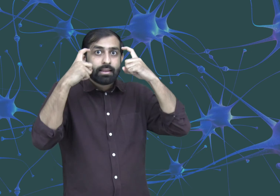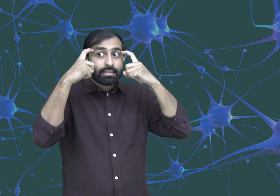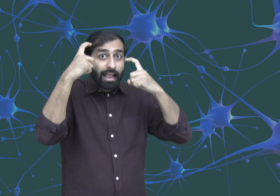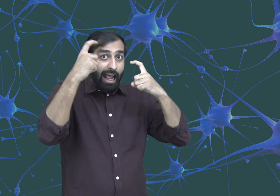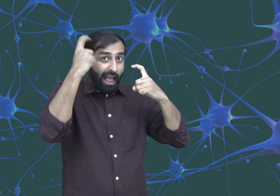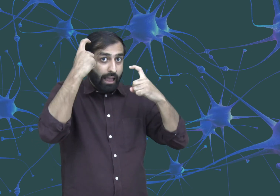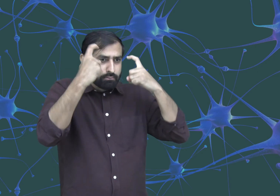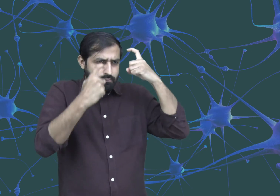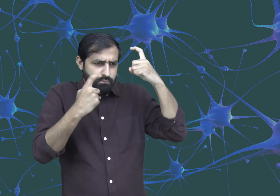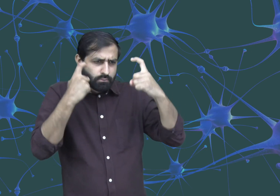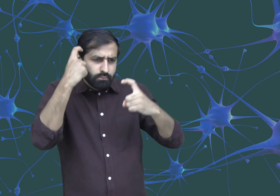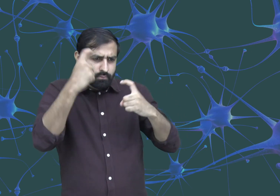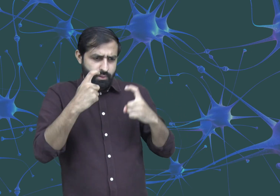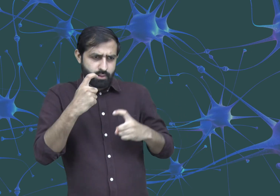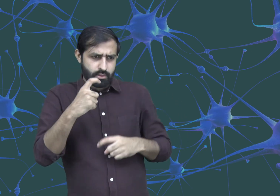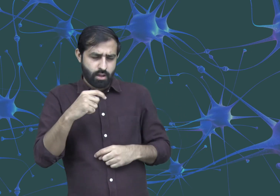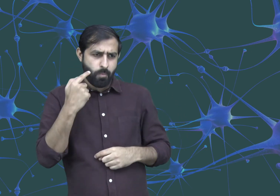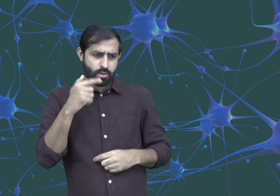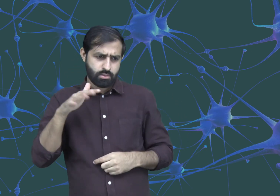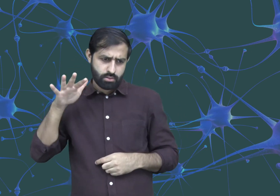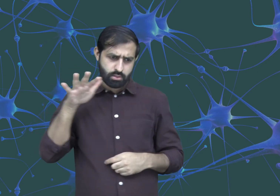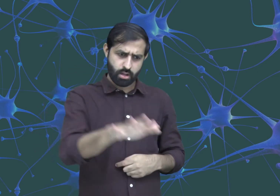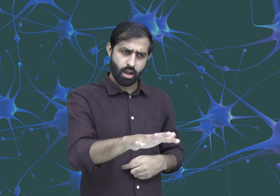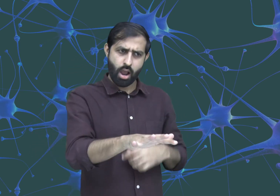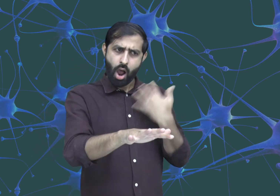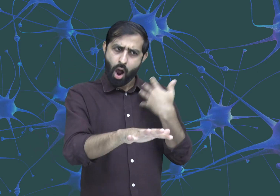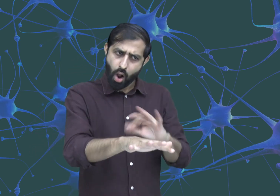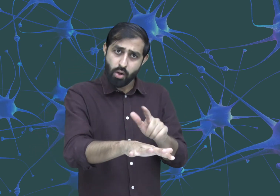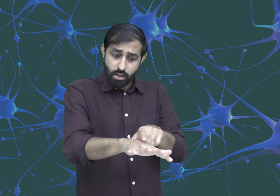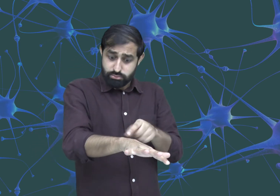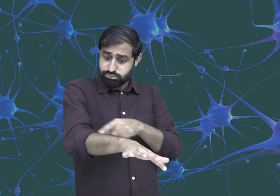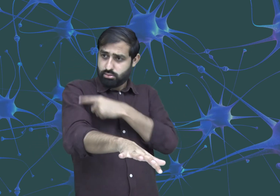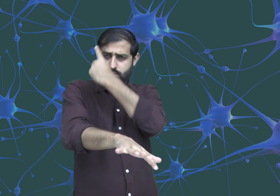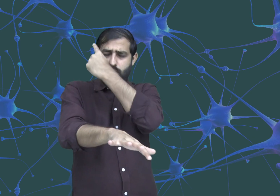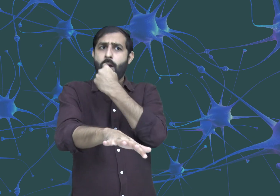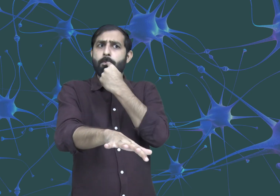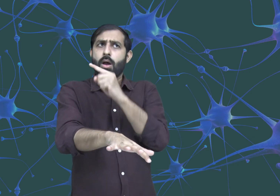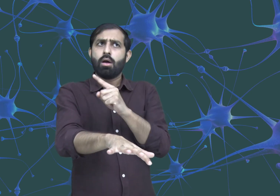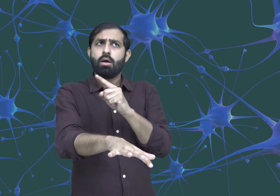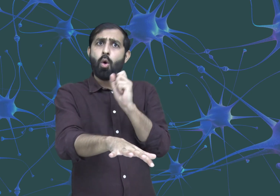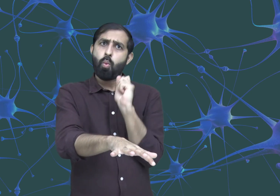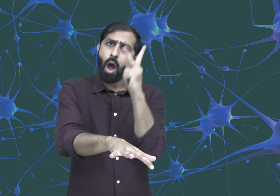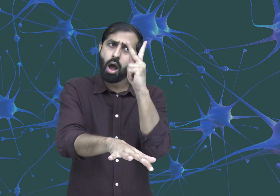We think of the situation and the impact it will have on us. Will it be harmful?